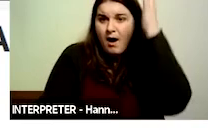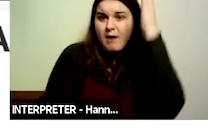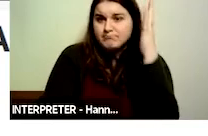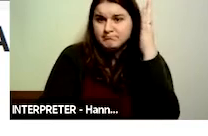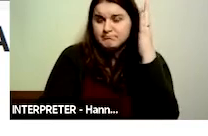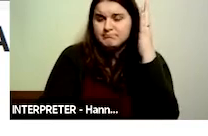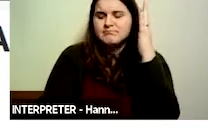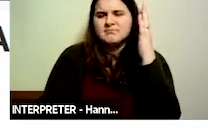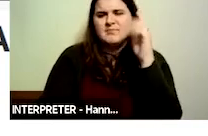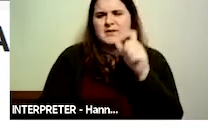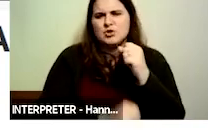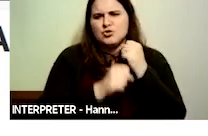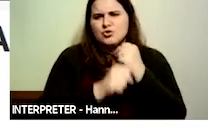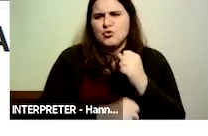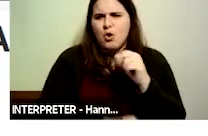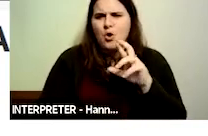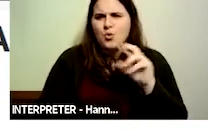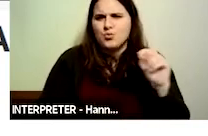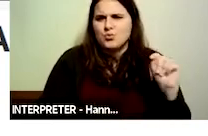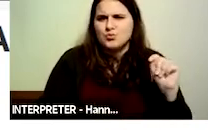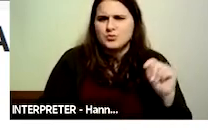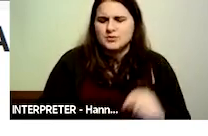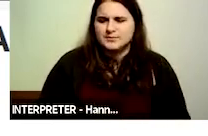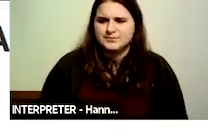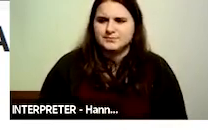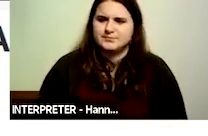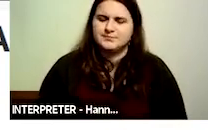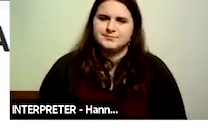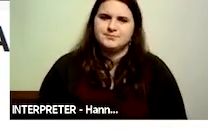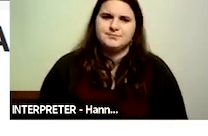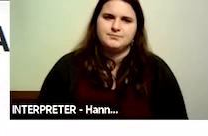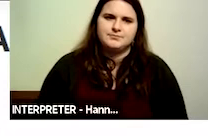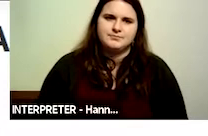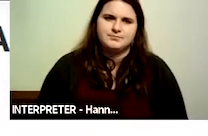across the security awareness, because when I look at an end user community normal people.